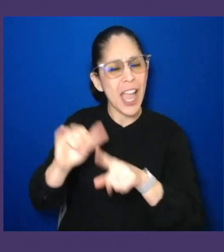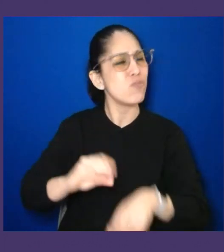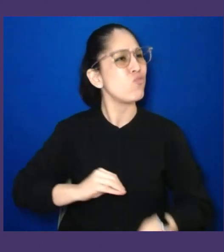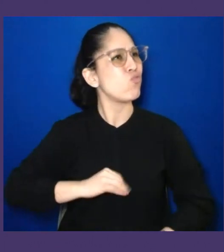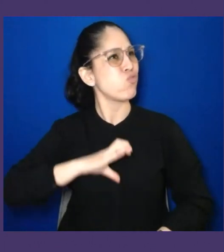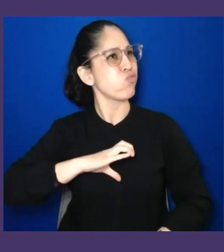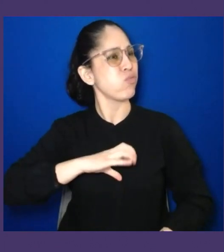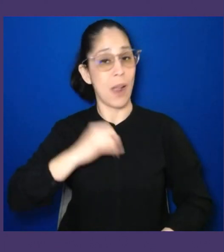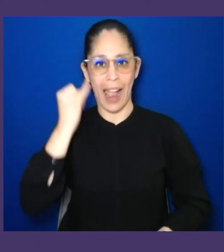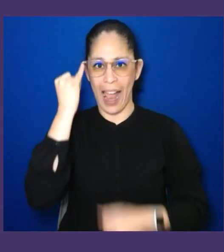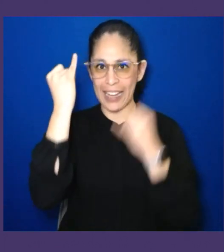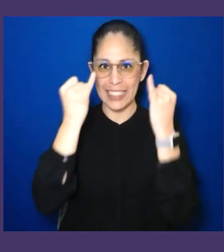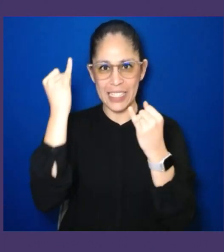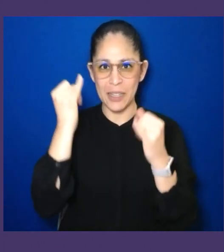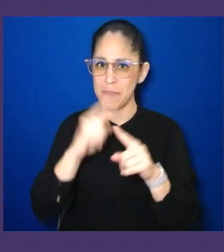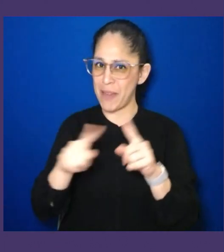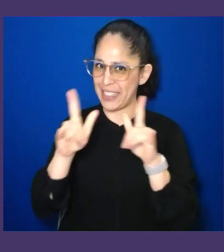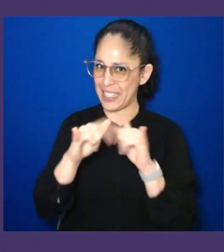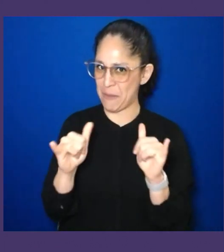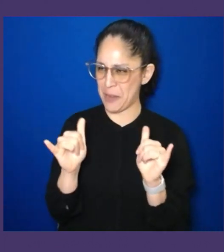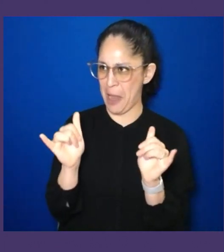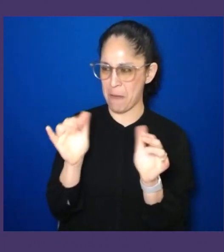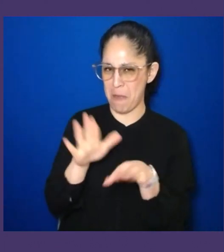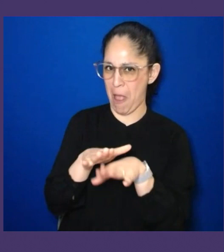that if not for these structures,